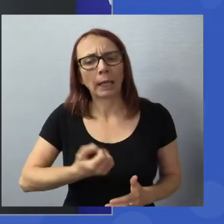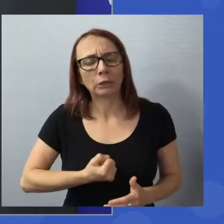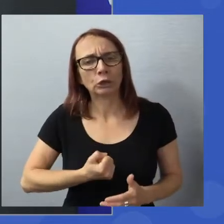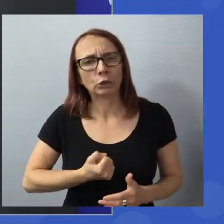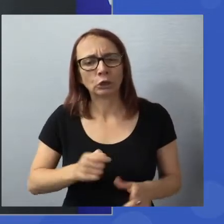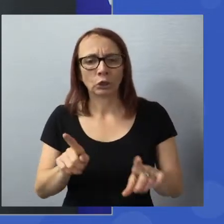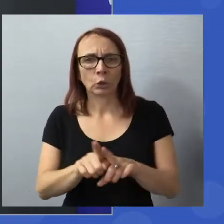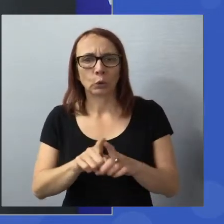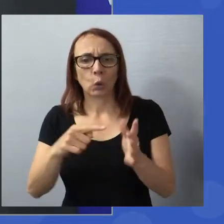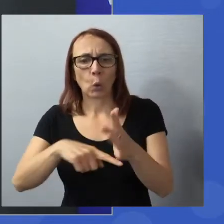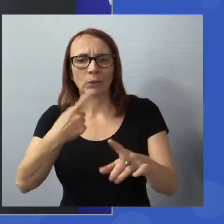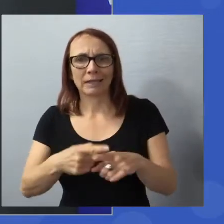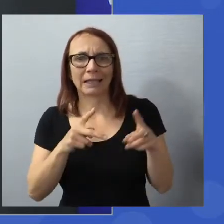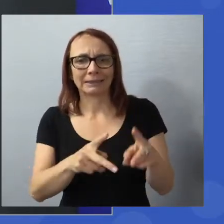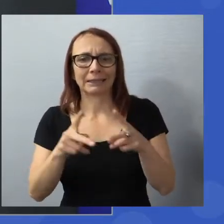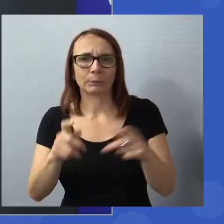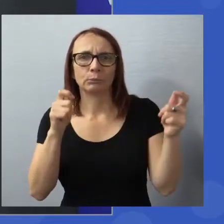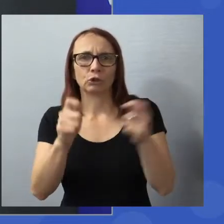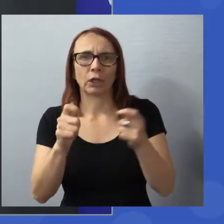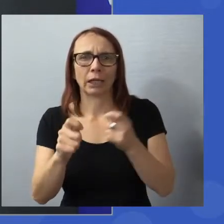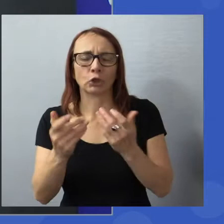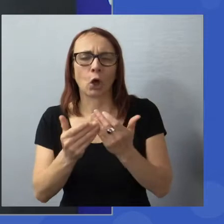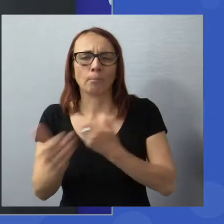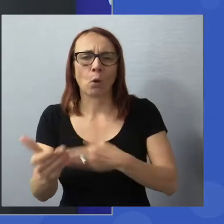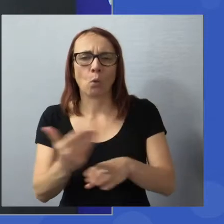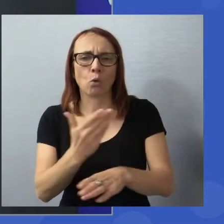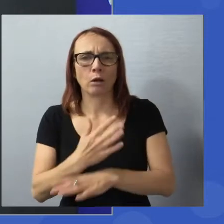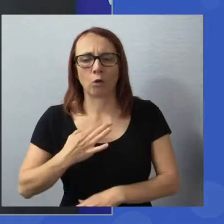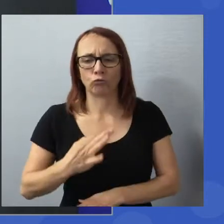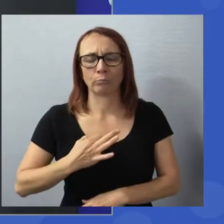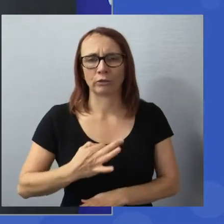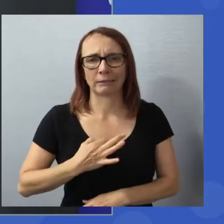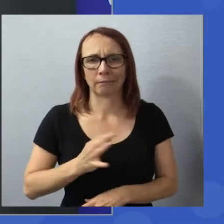worker representation at all levels positive impacts we think this would